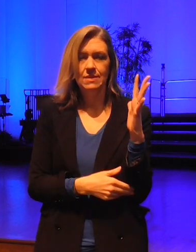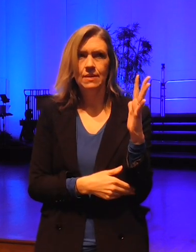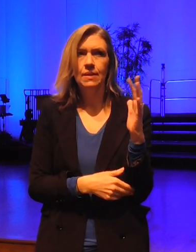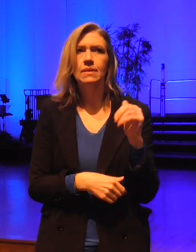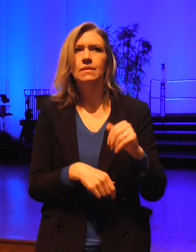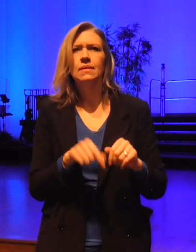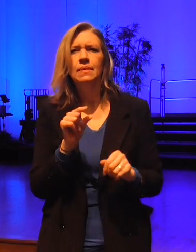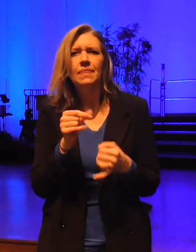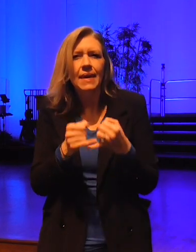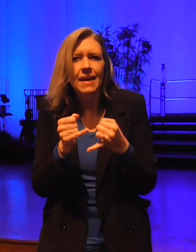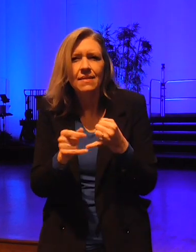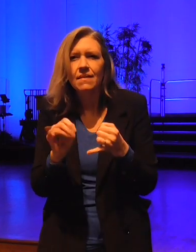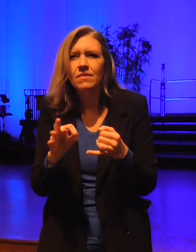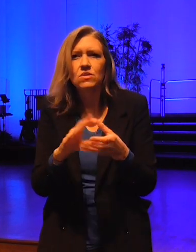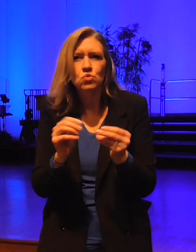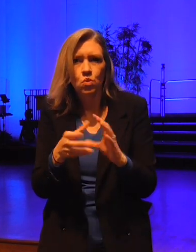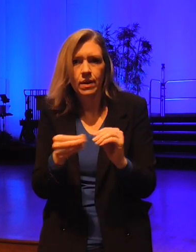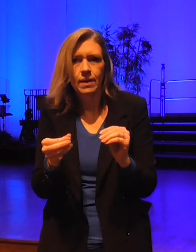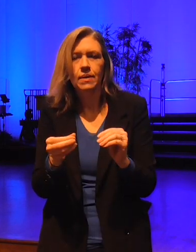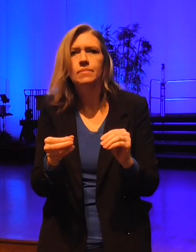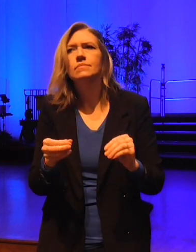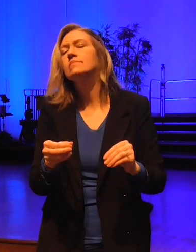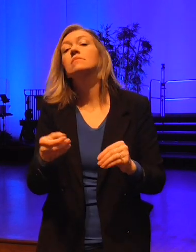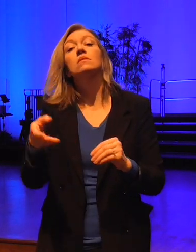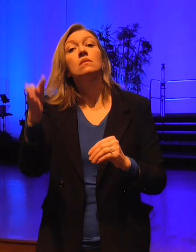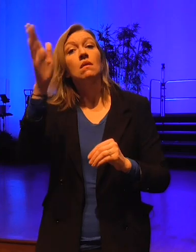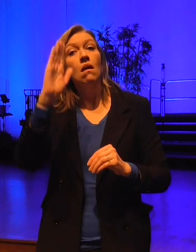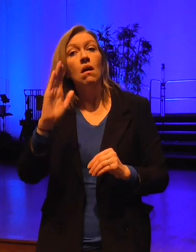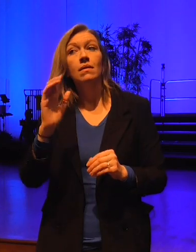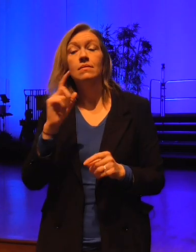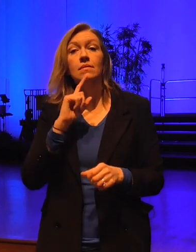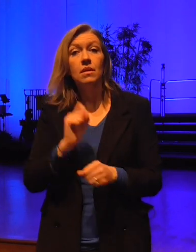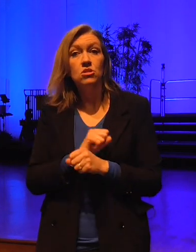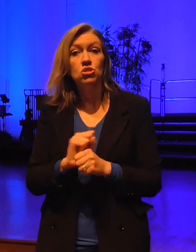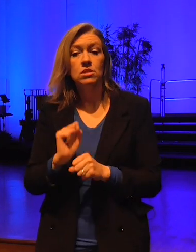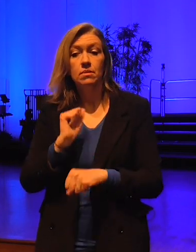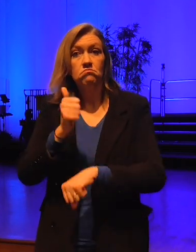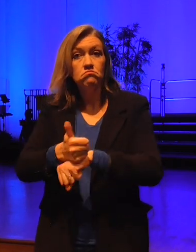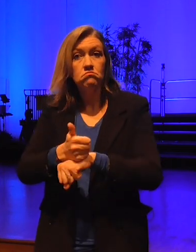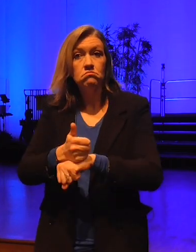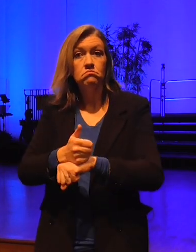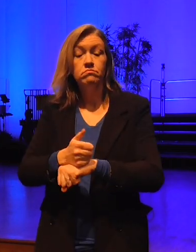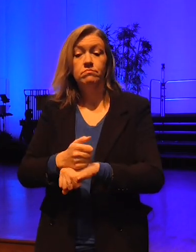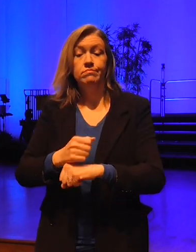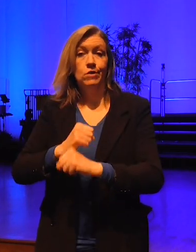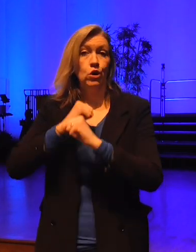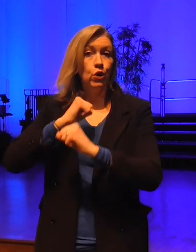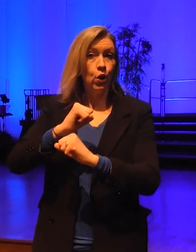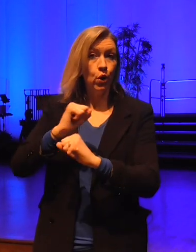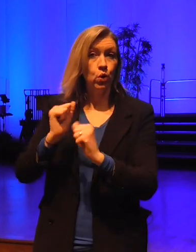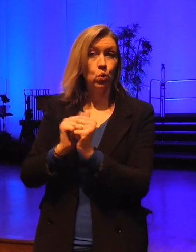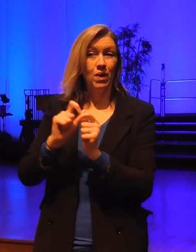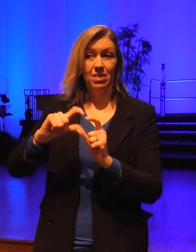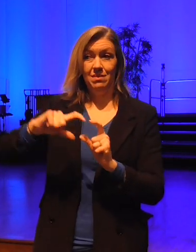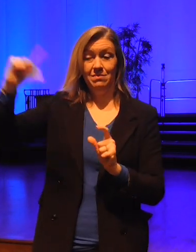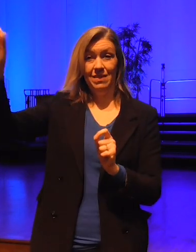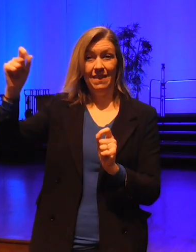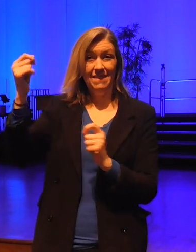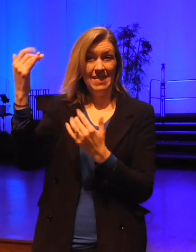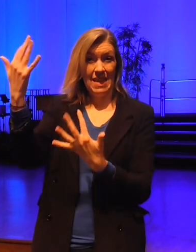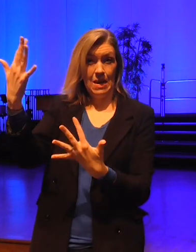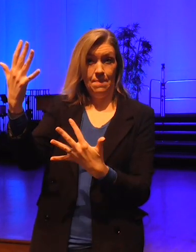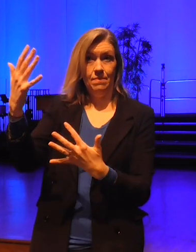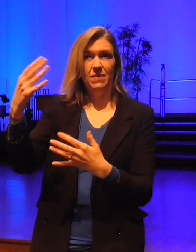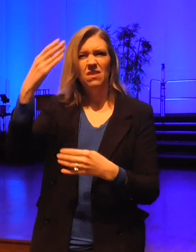story that God actually puts a guard with a flaming sword in front of the tree of eternal